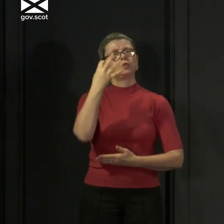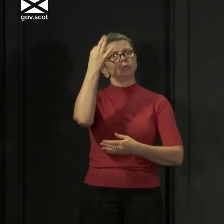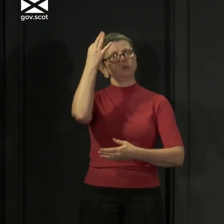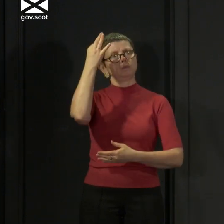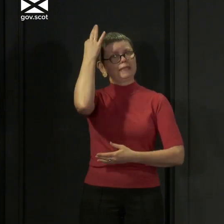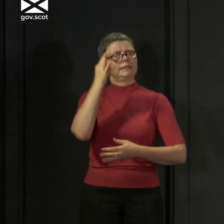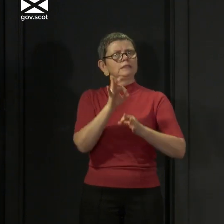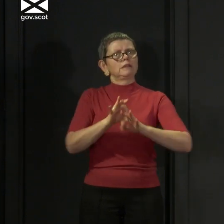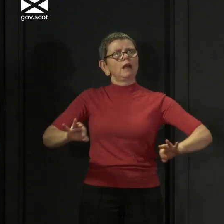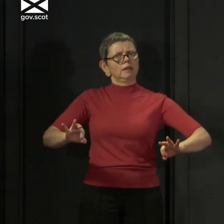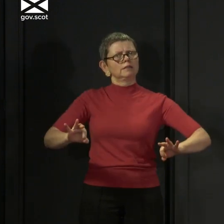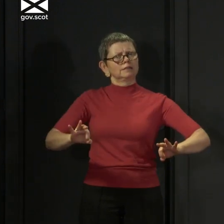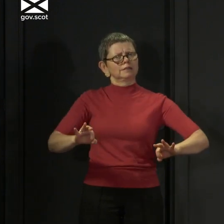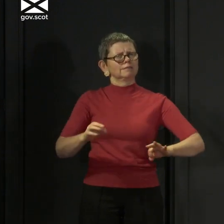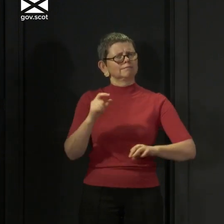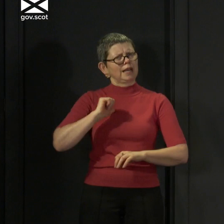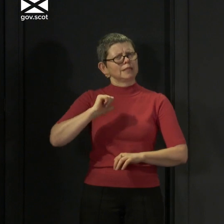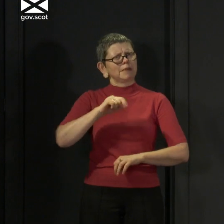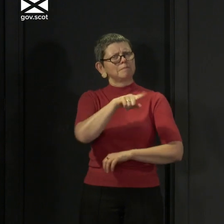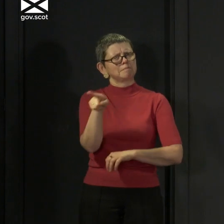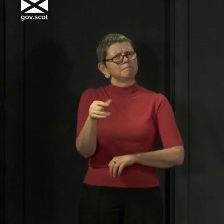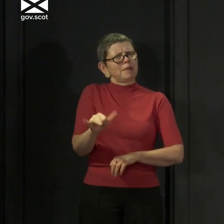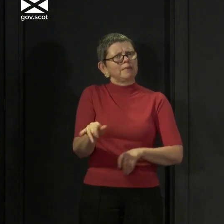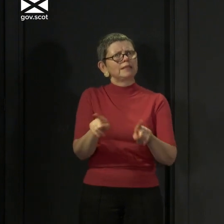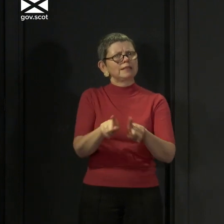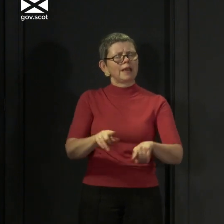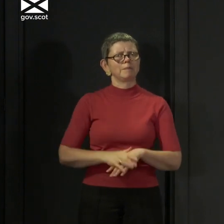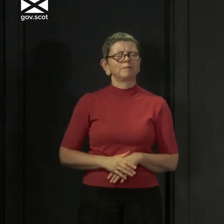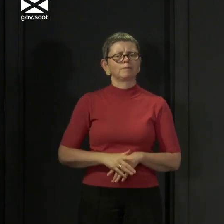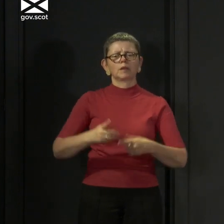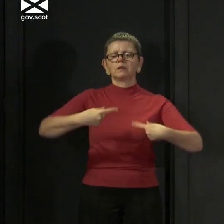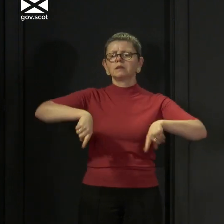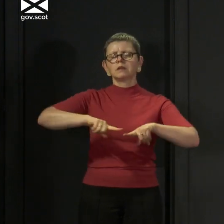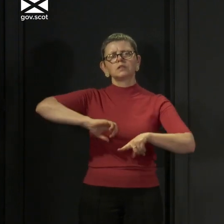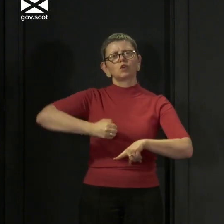On the 75th anniversary of VE Day, Scotland remembers all those who lost their lives,